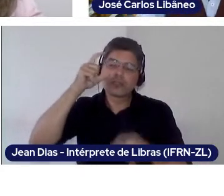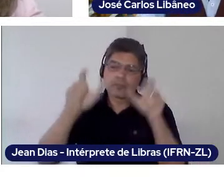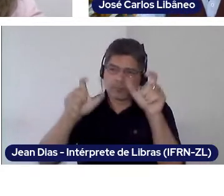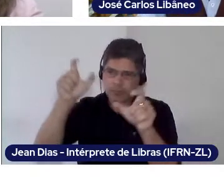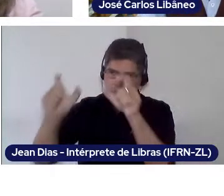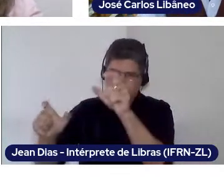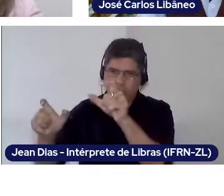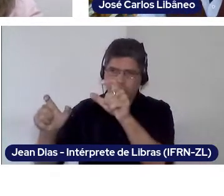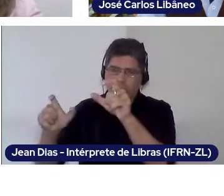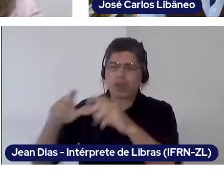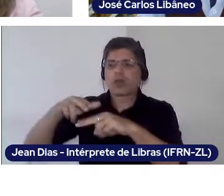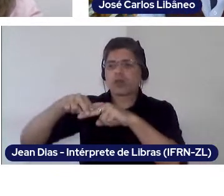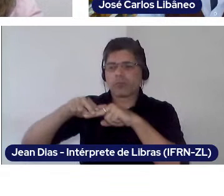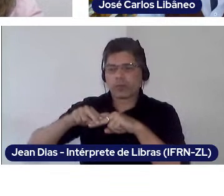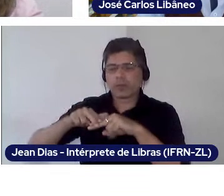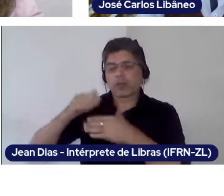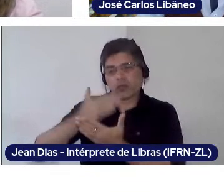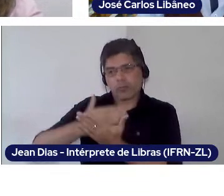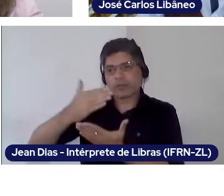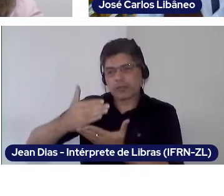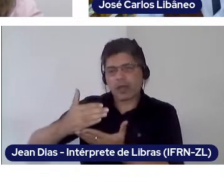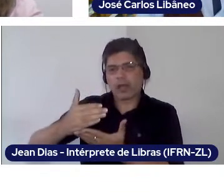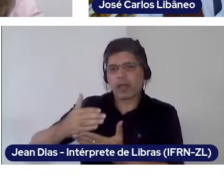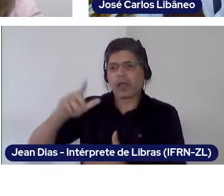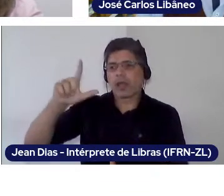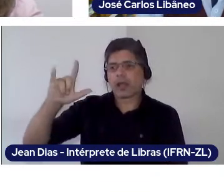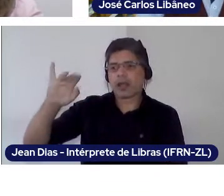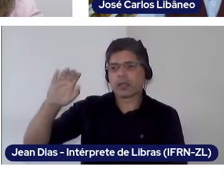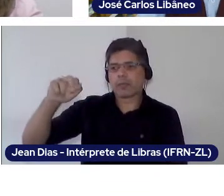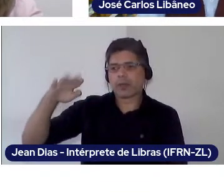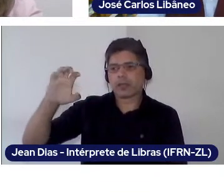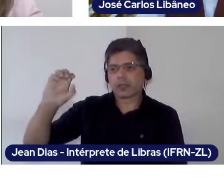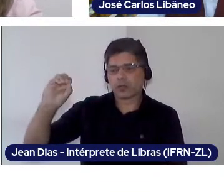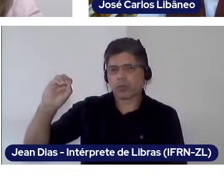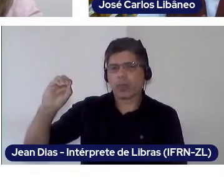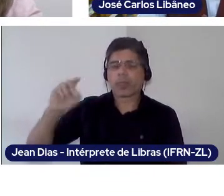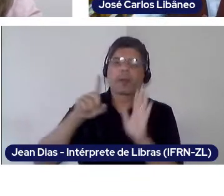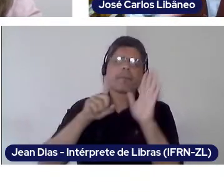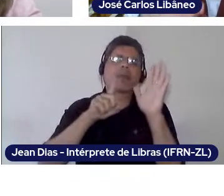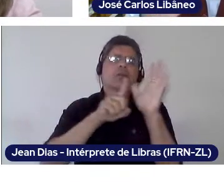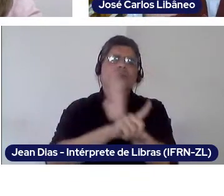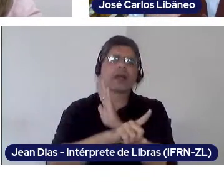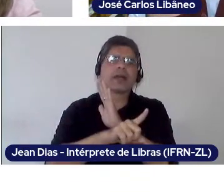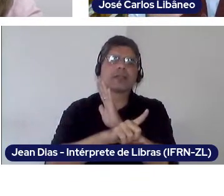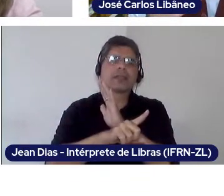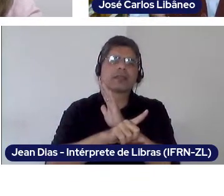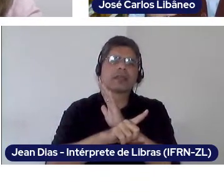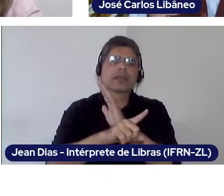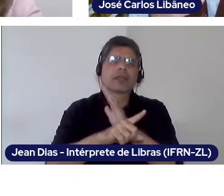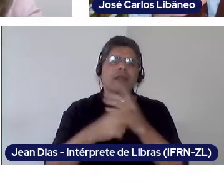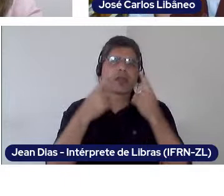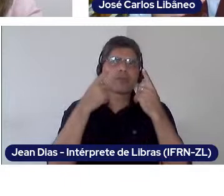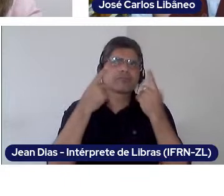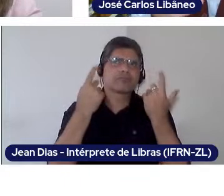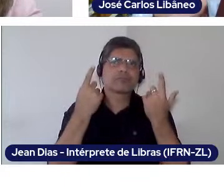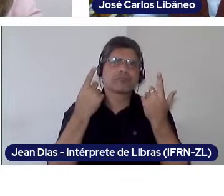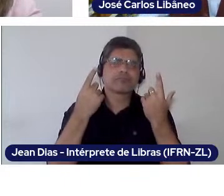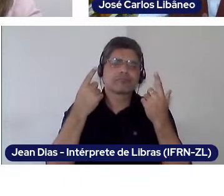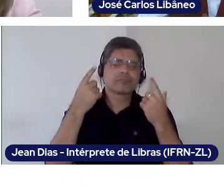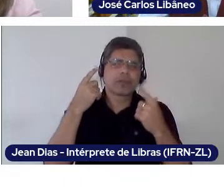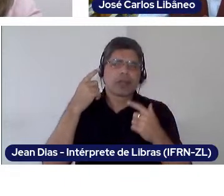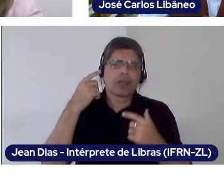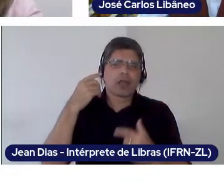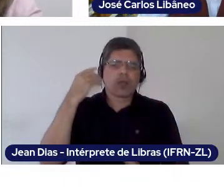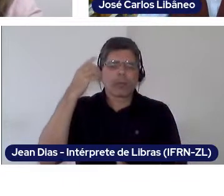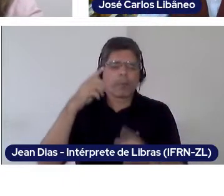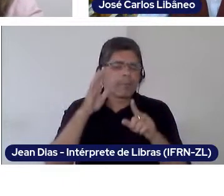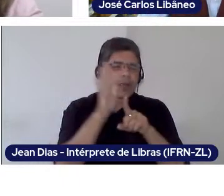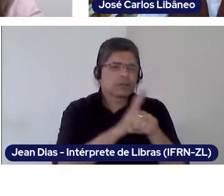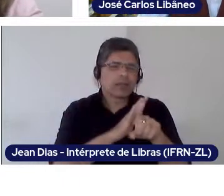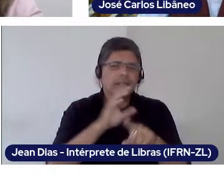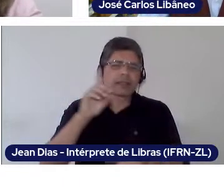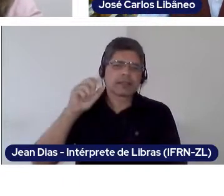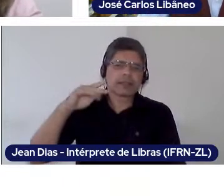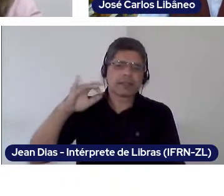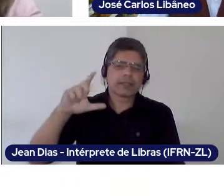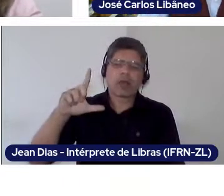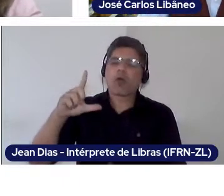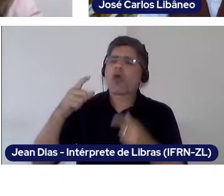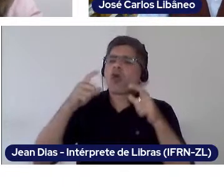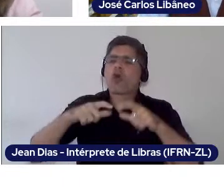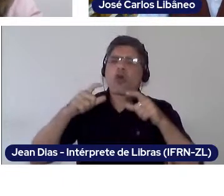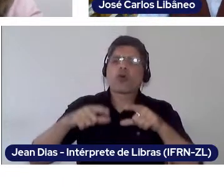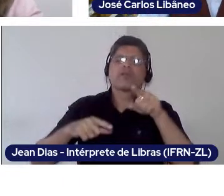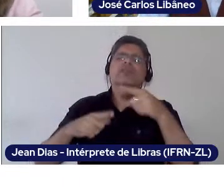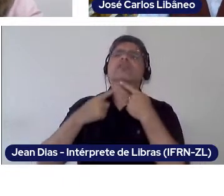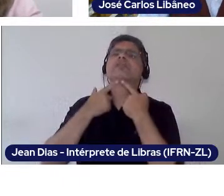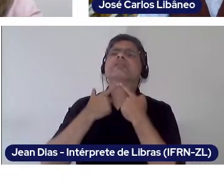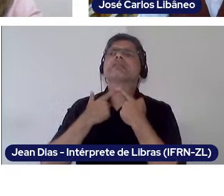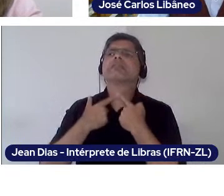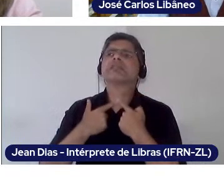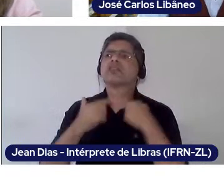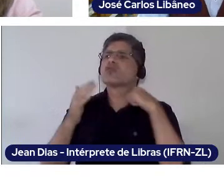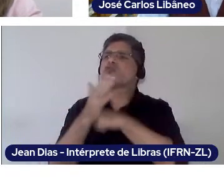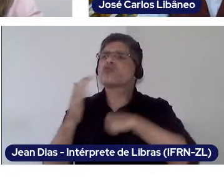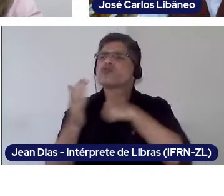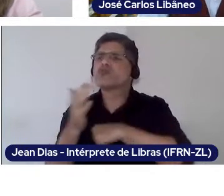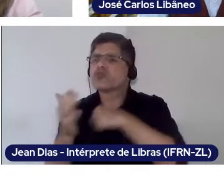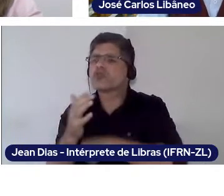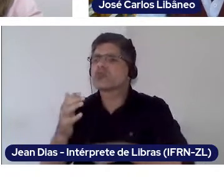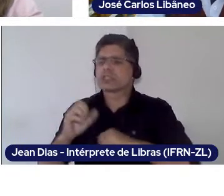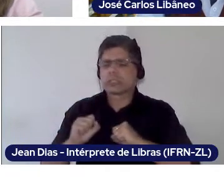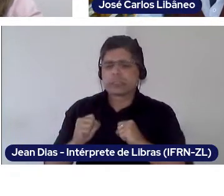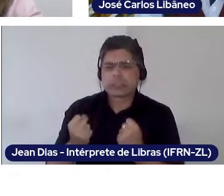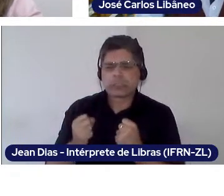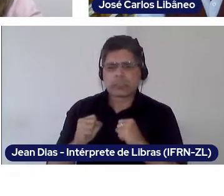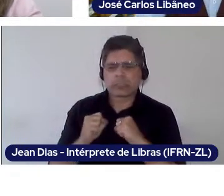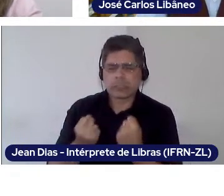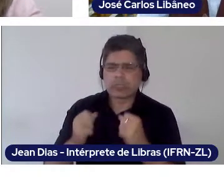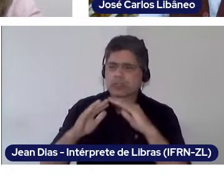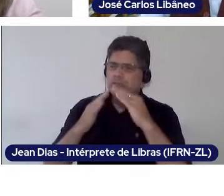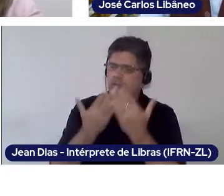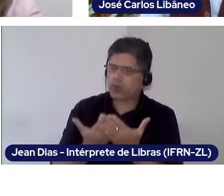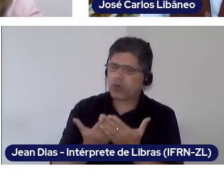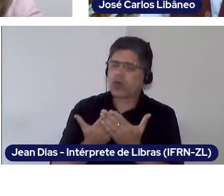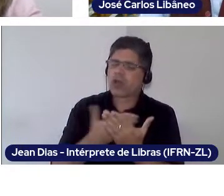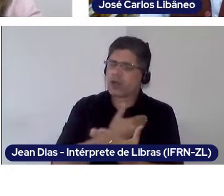Ok! I always felt really curious to ask Daniel about where does it come from, his strength to fight for our public education. And without me needing to ask, he already answered, right?